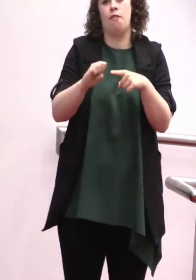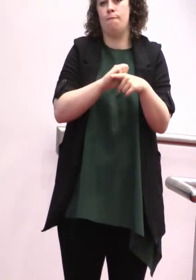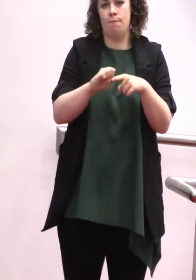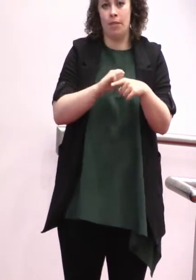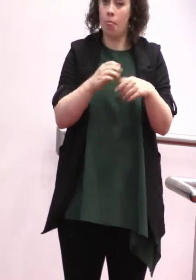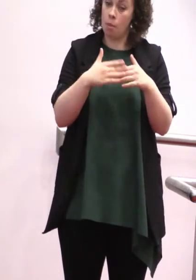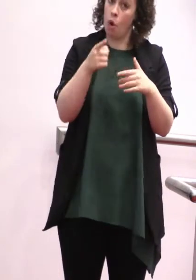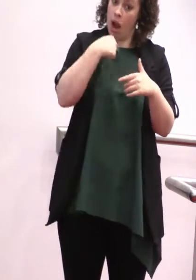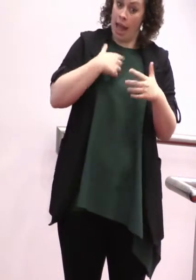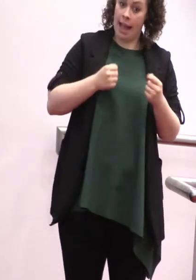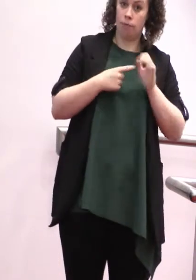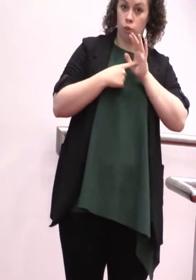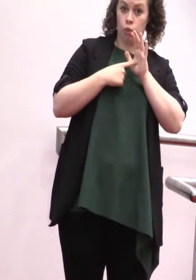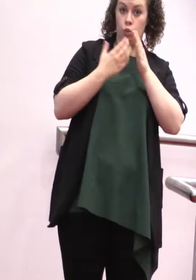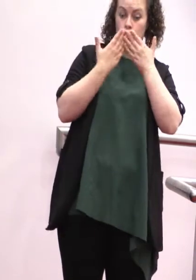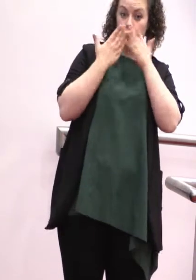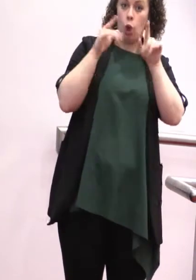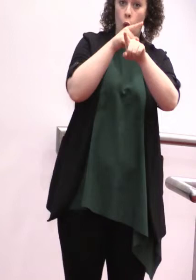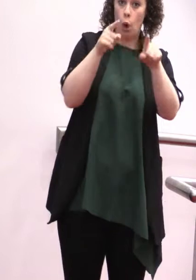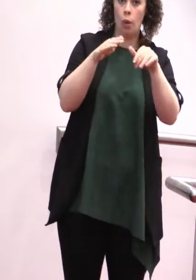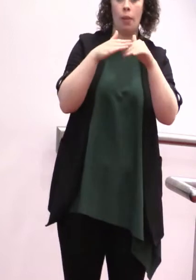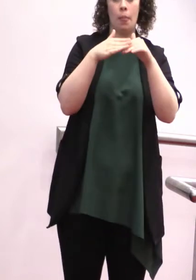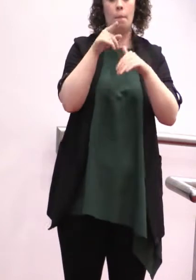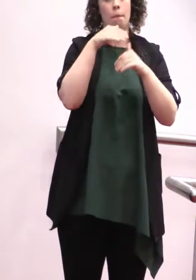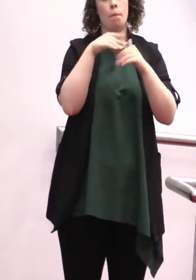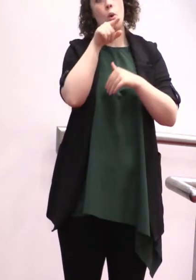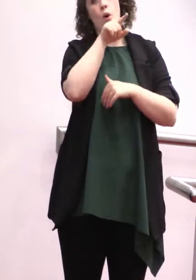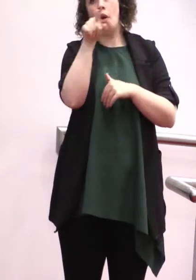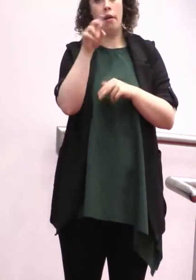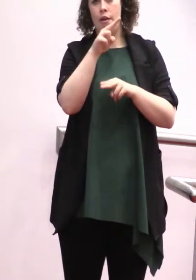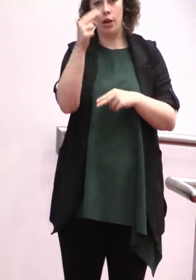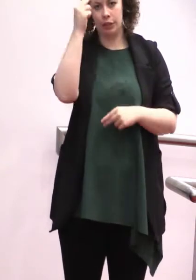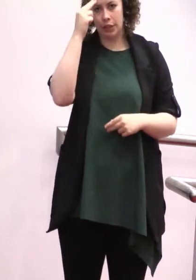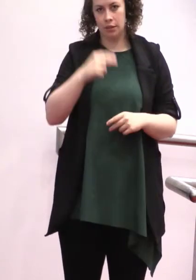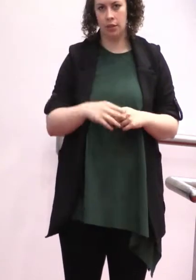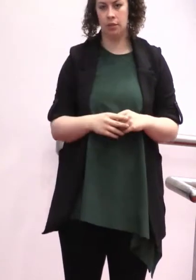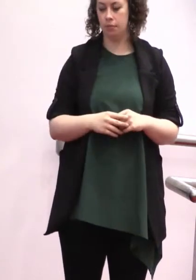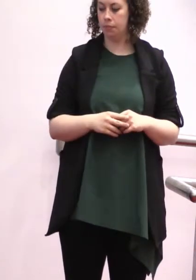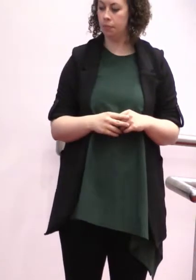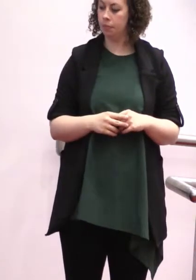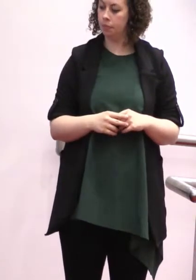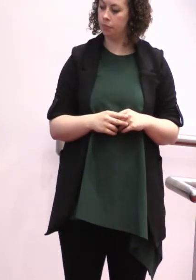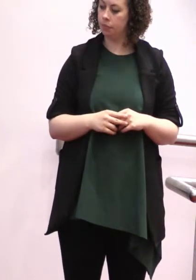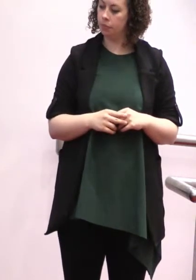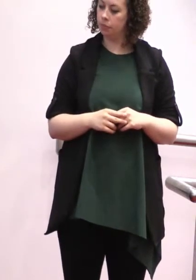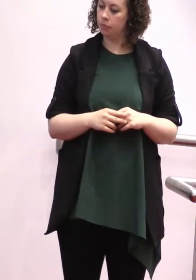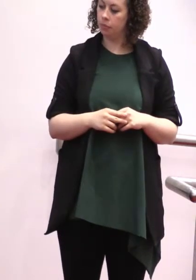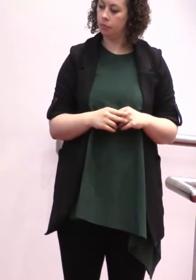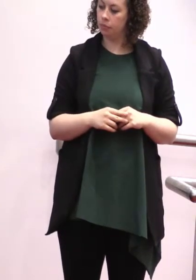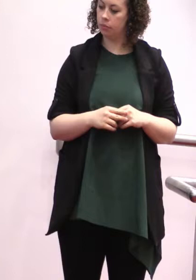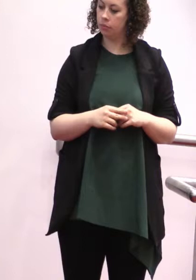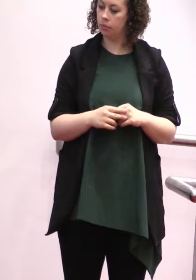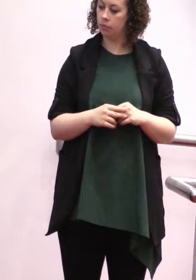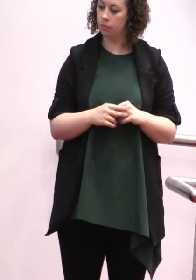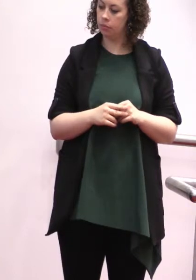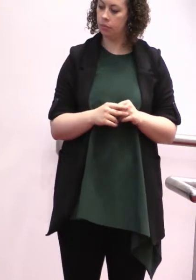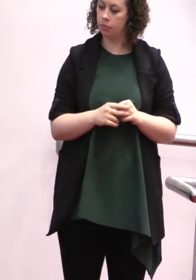the more you have to show, the more the evidence we have of racism and sexism